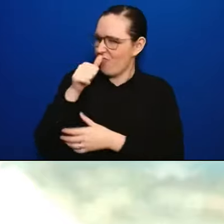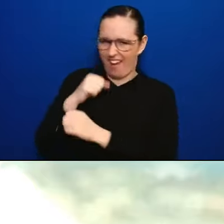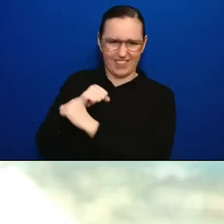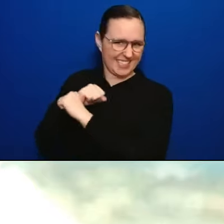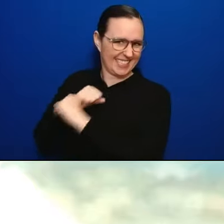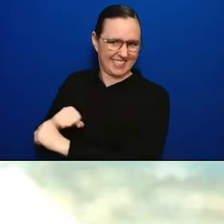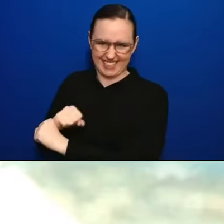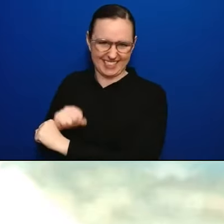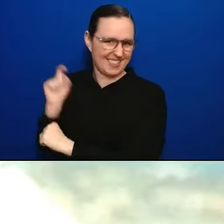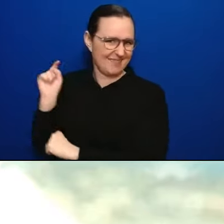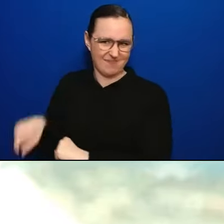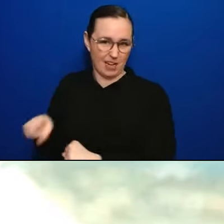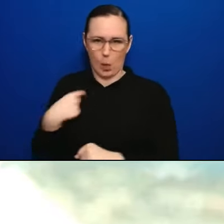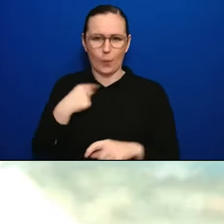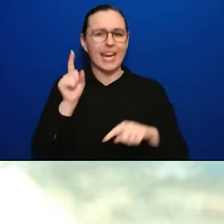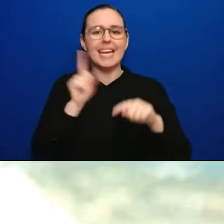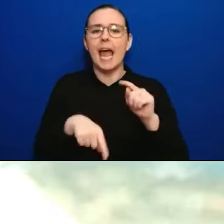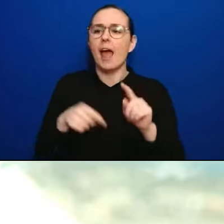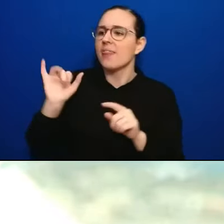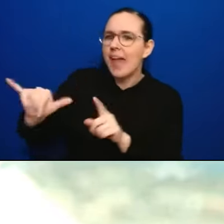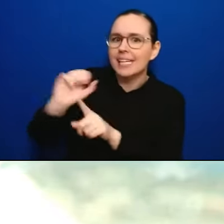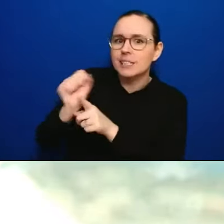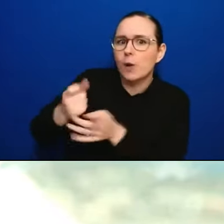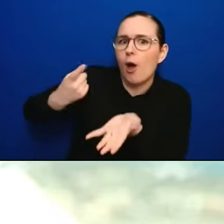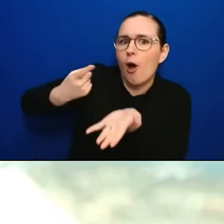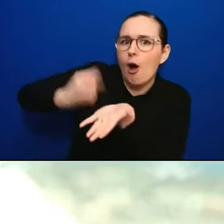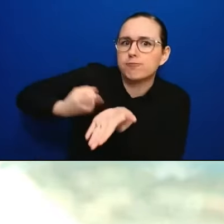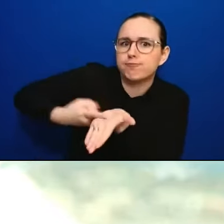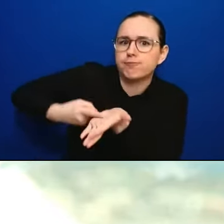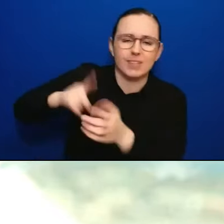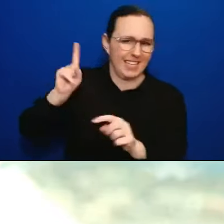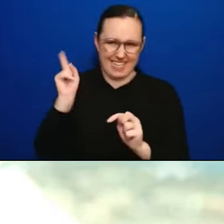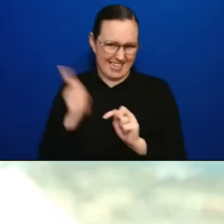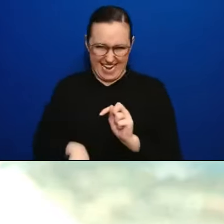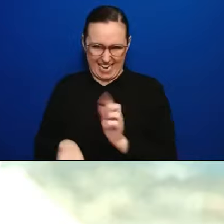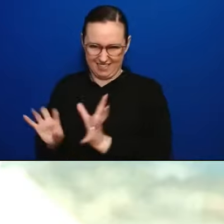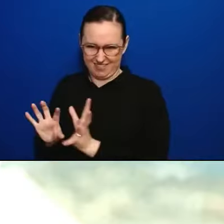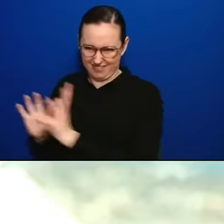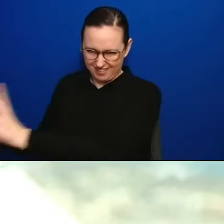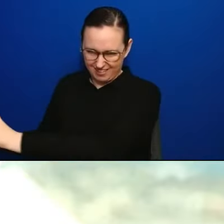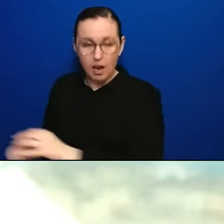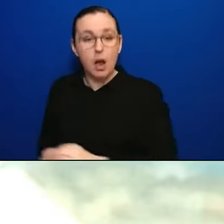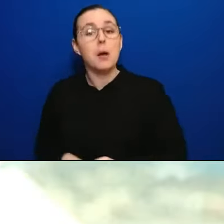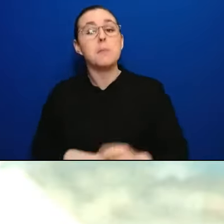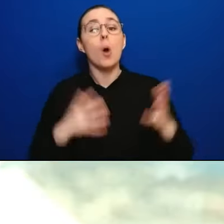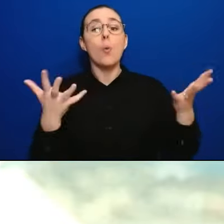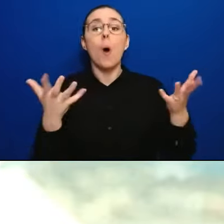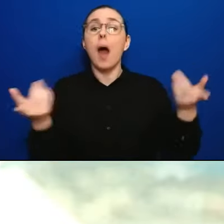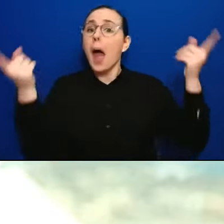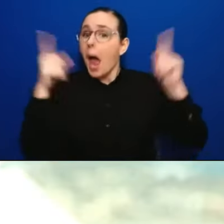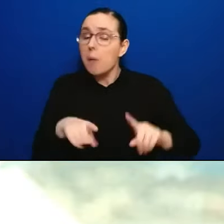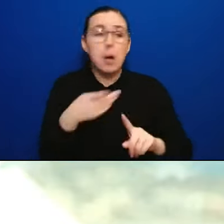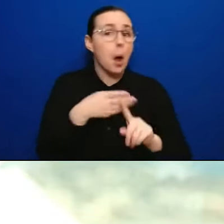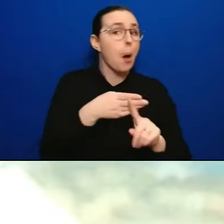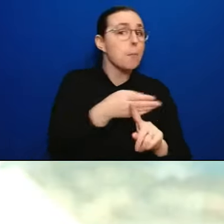public comment around the case we can't comment with the information we have which are part of the privacy afforded to people in our healthcare system so we don't comment on